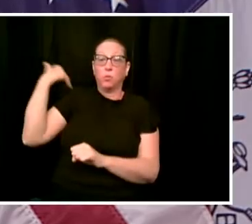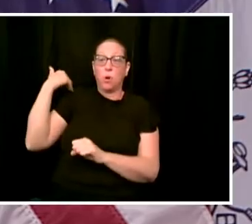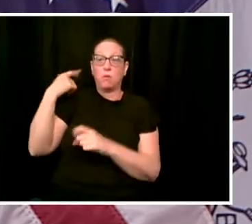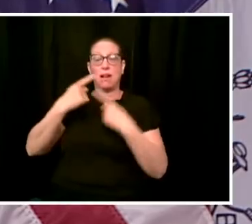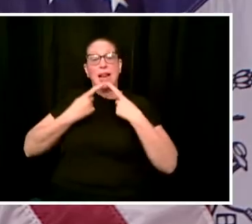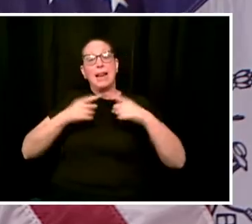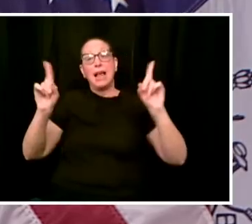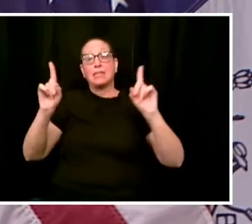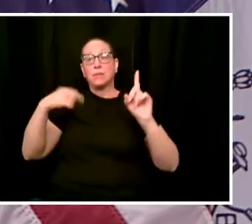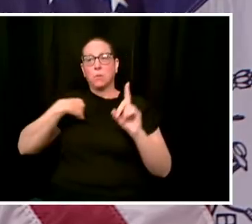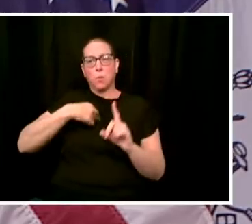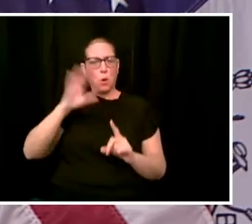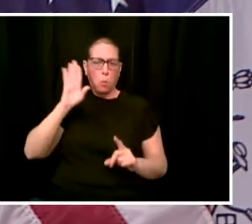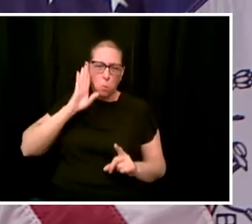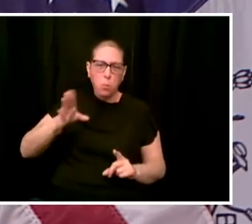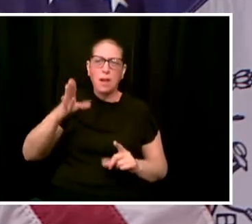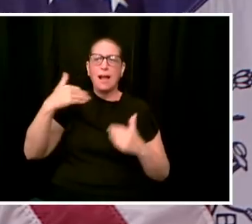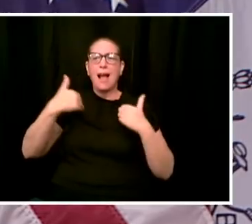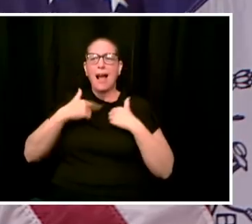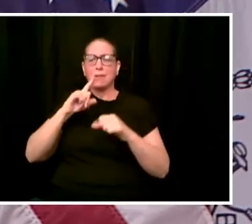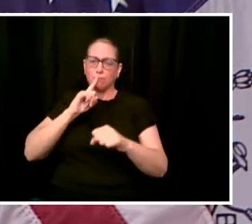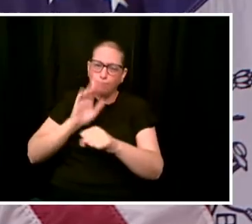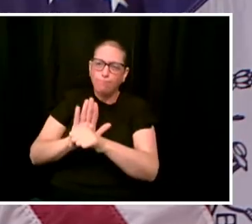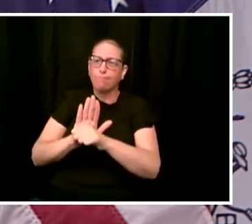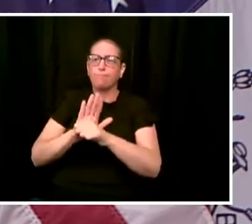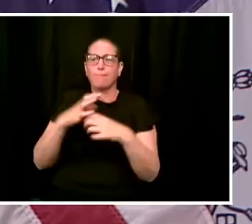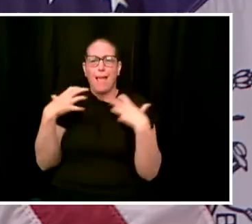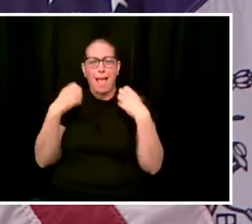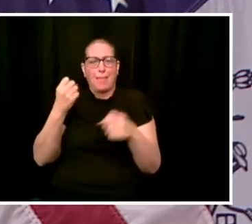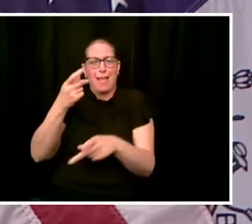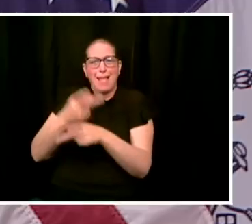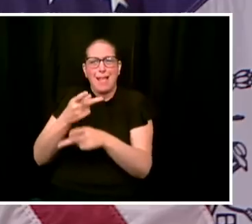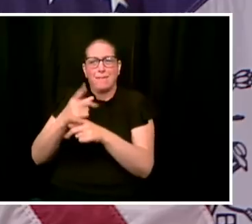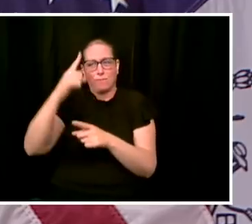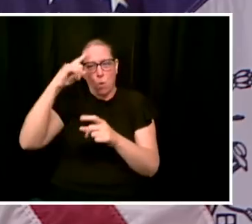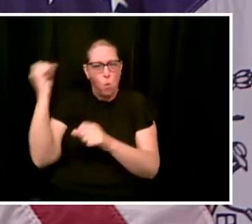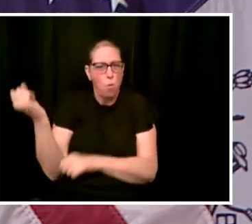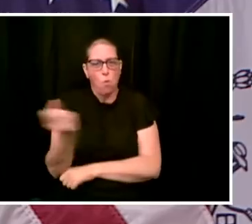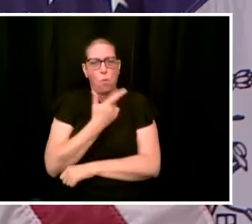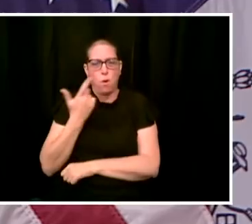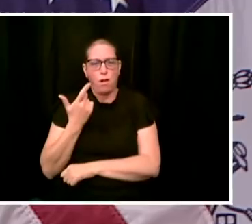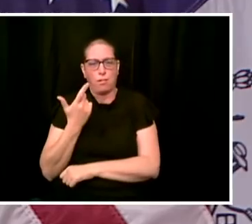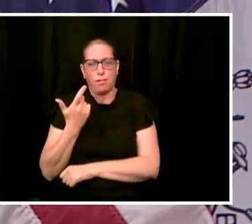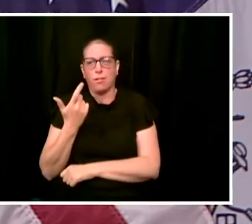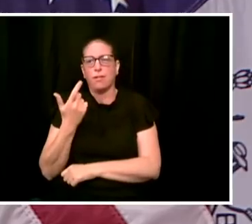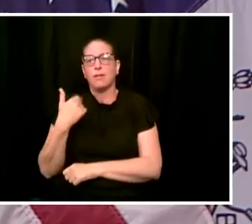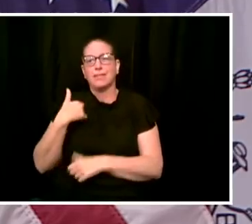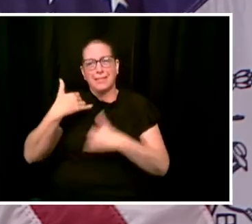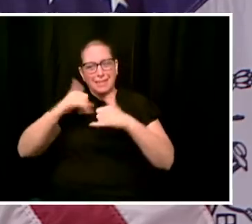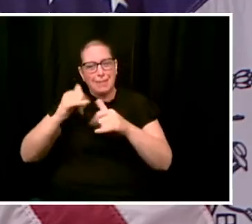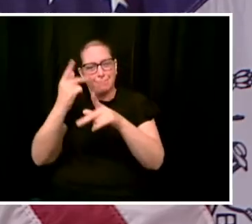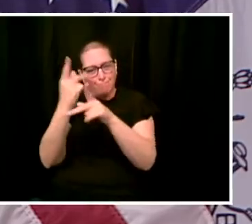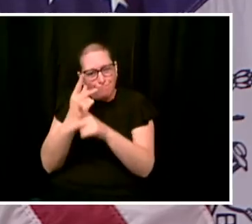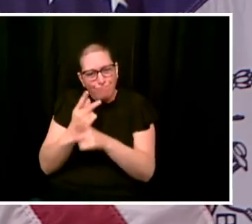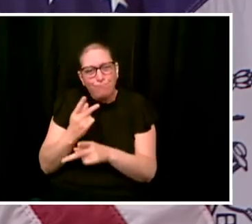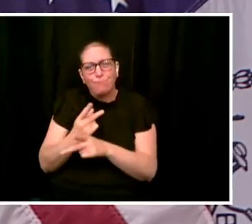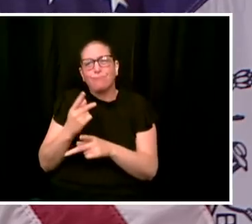IT WOULD BE A UNIVERSAL HEALTH CARE, GUARANTEED HEALTH CARE FOR ALL, INCLUDING